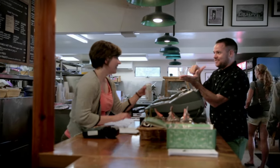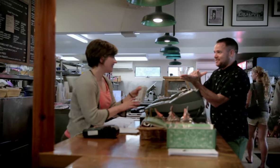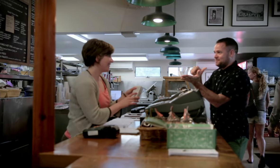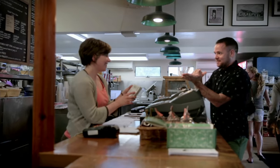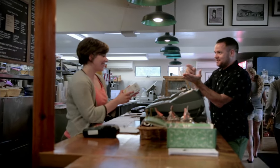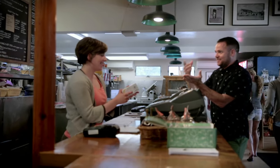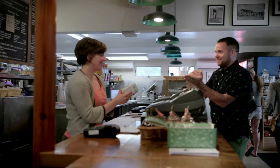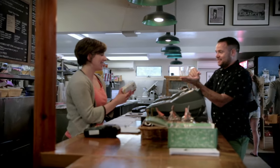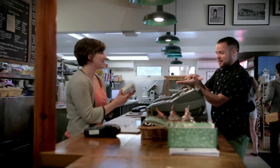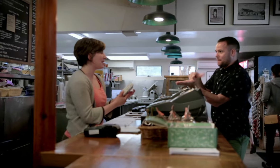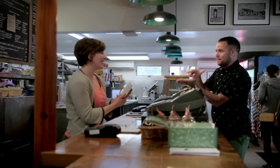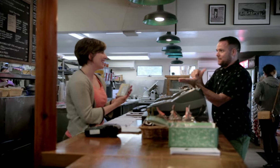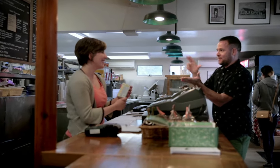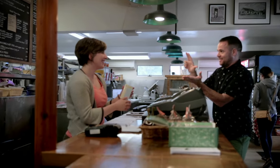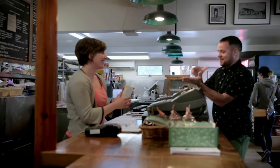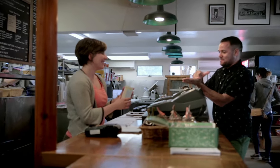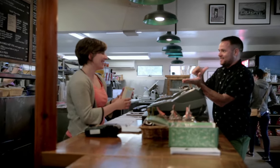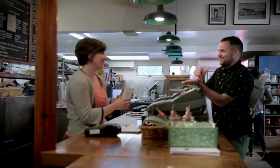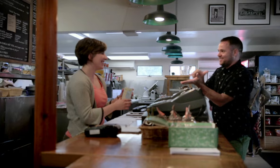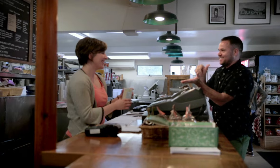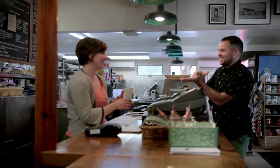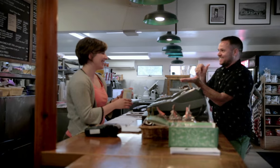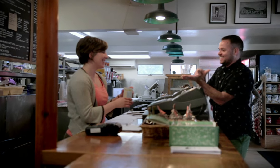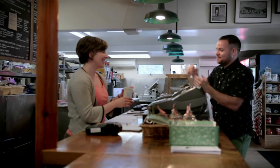This is butter. Butter.